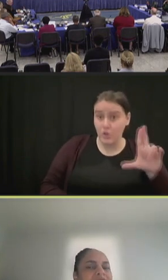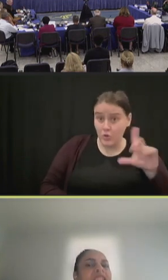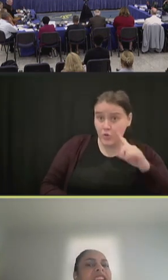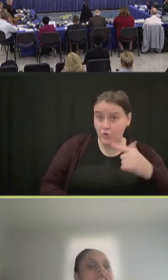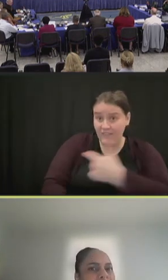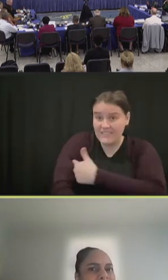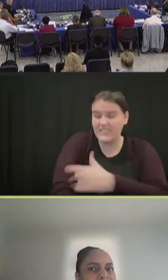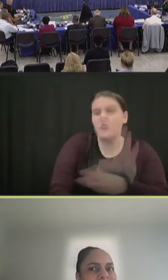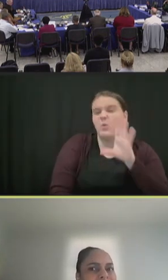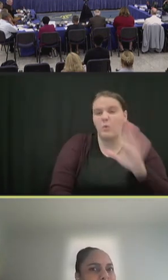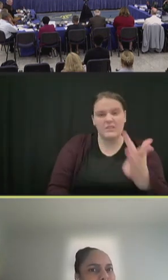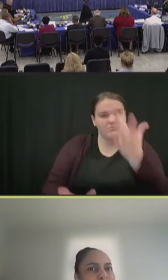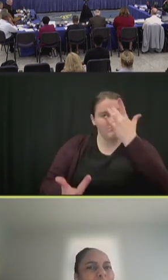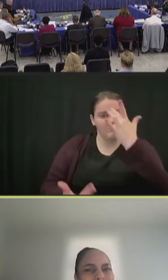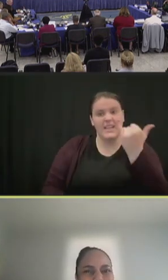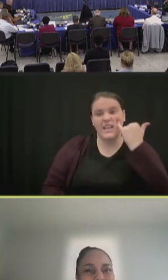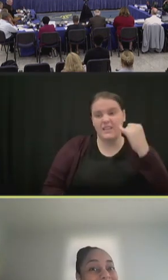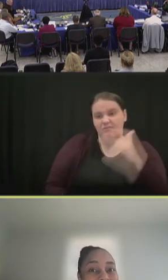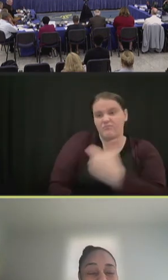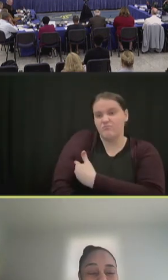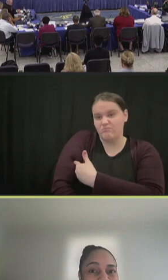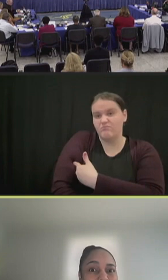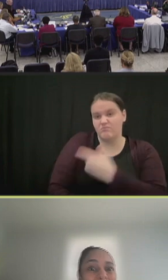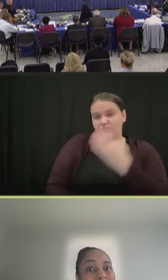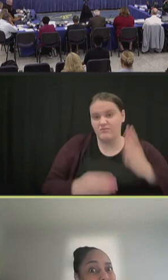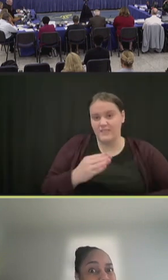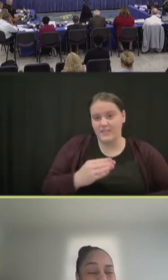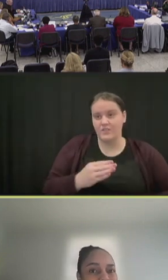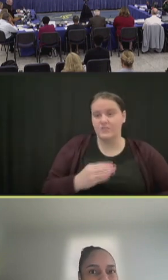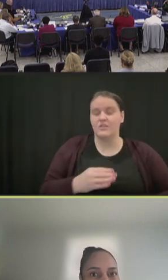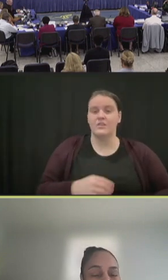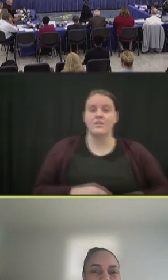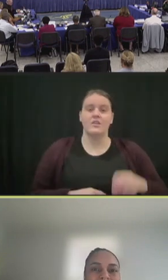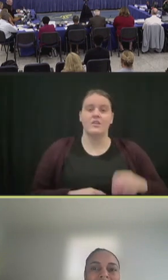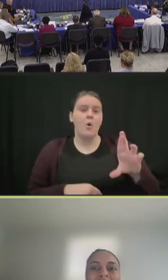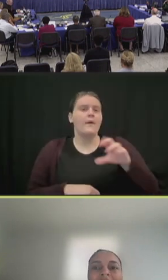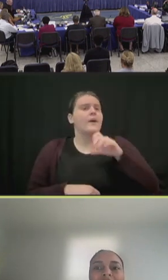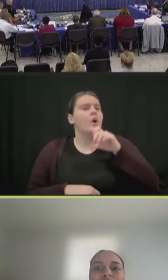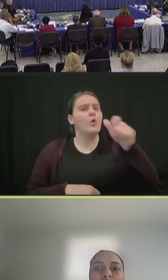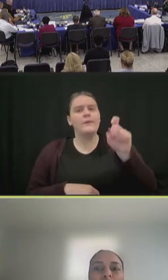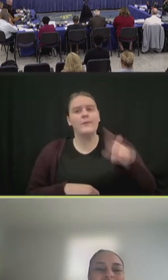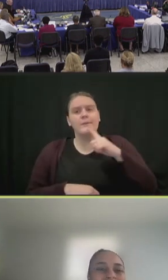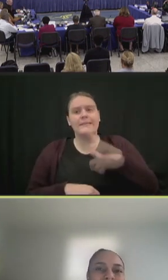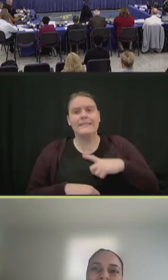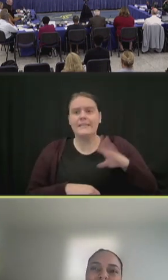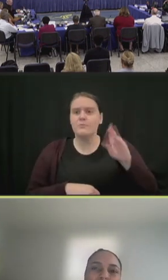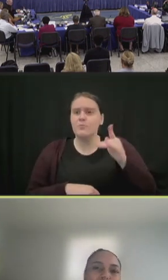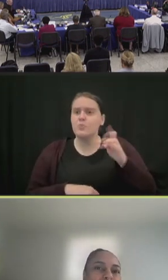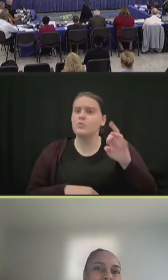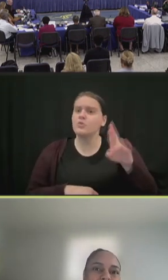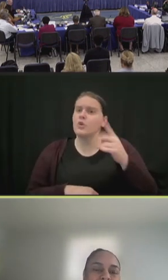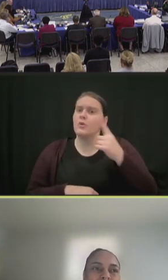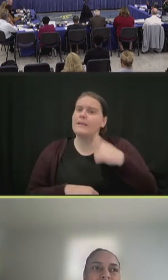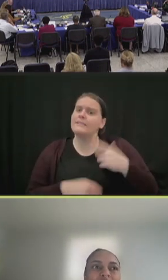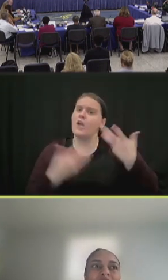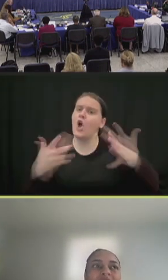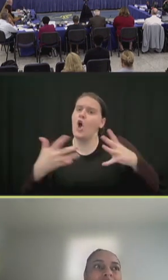because I got the primary series back in 2021." And so -- and that's just a result of there